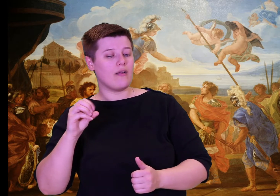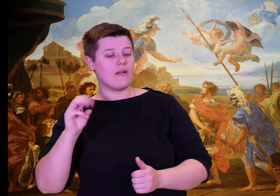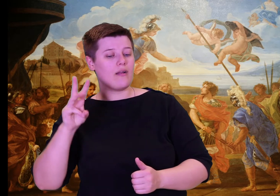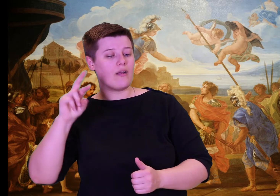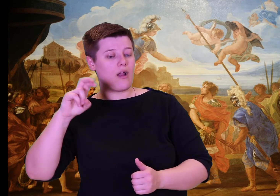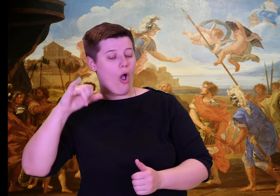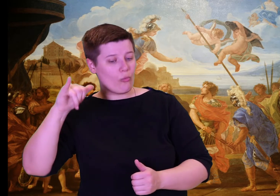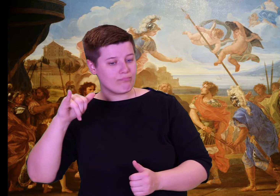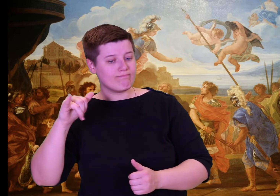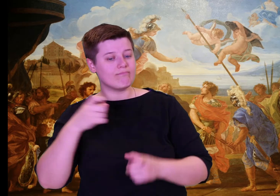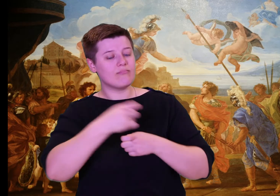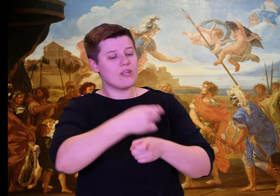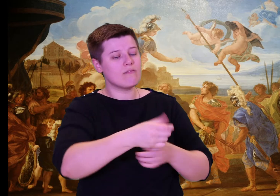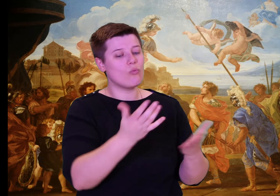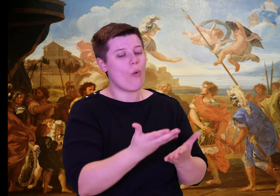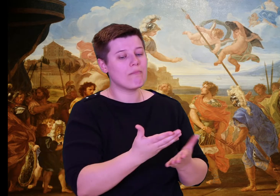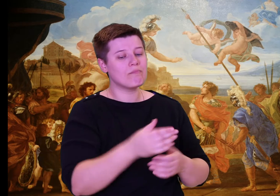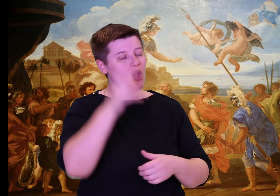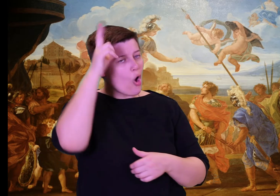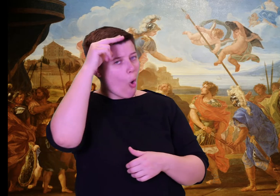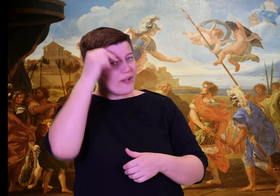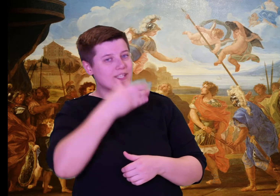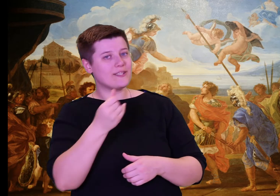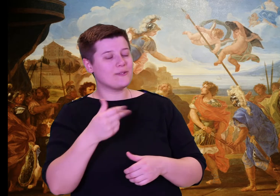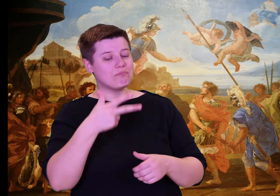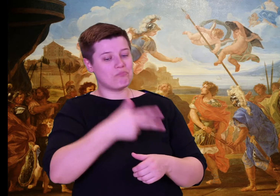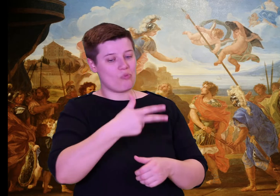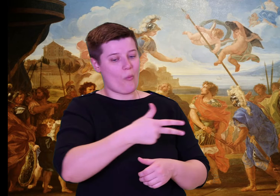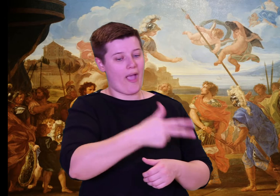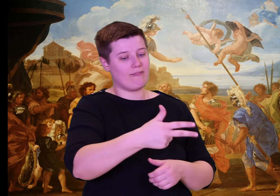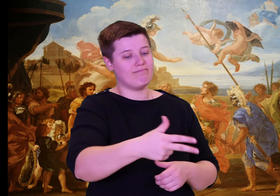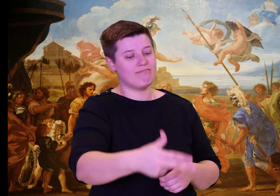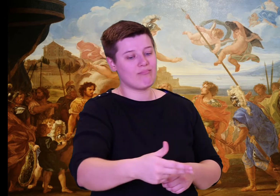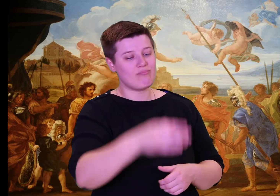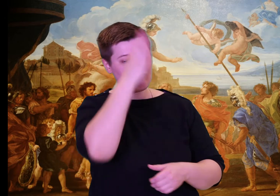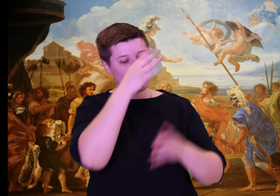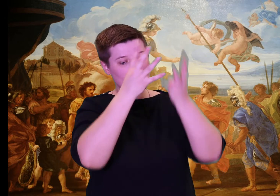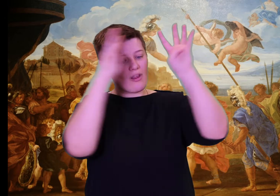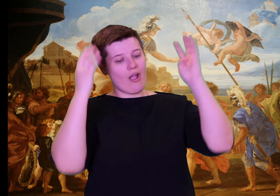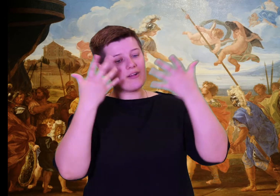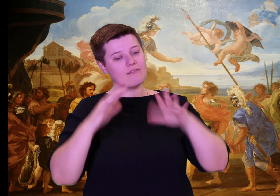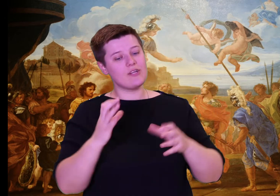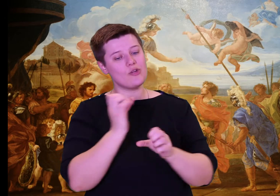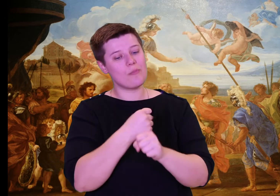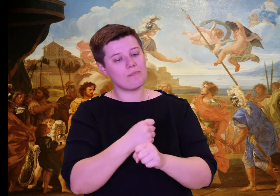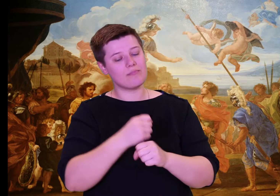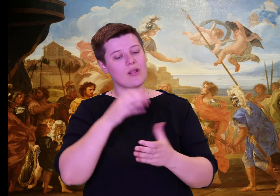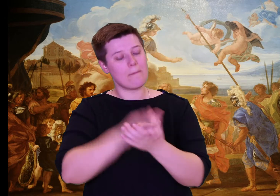ruled the Myrmidons. Now he was sending her with dowry gifts of horse-drawn